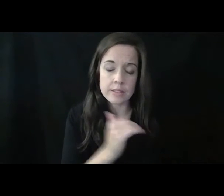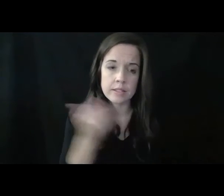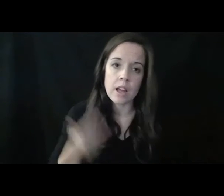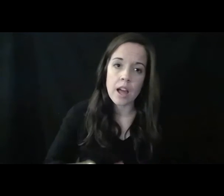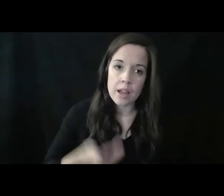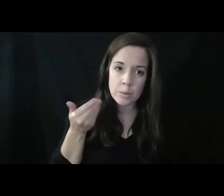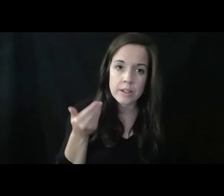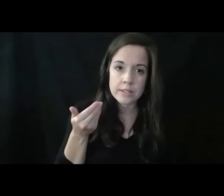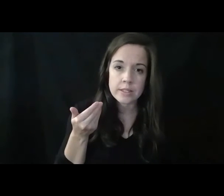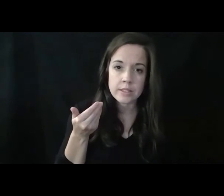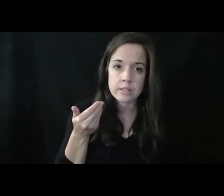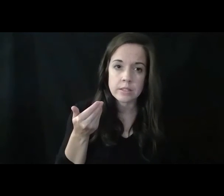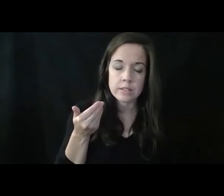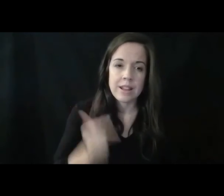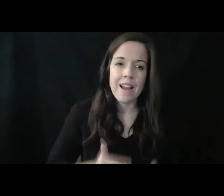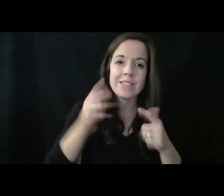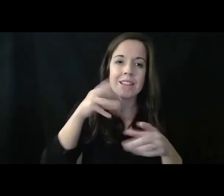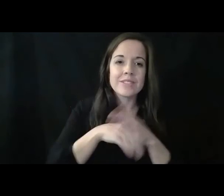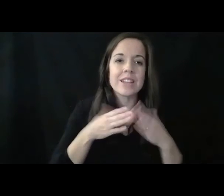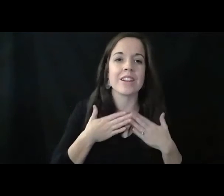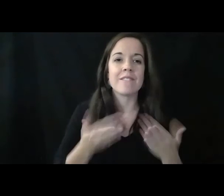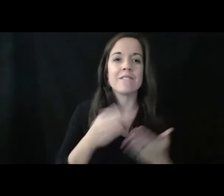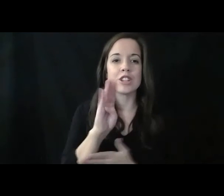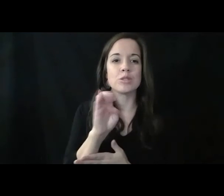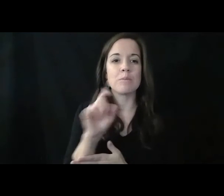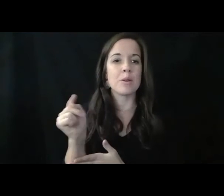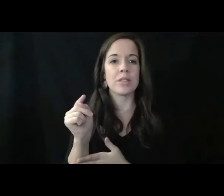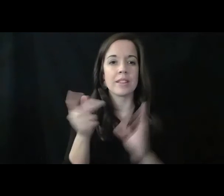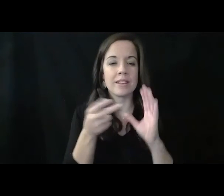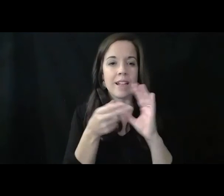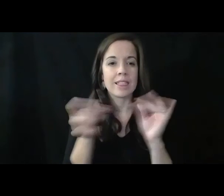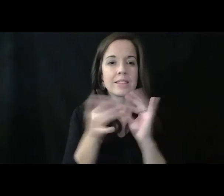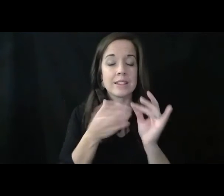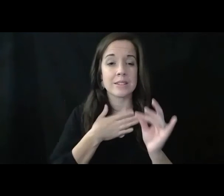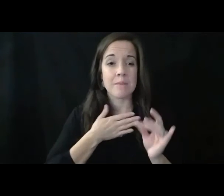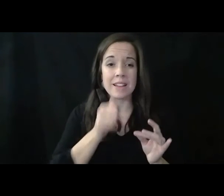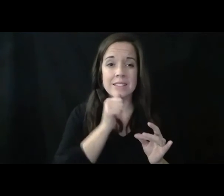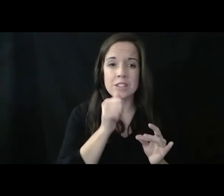I lived in a confession booth, listening to my own secrets, making my own sentences.